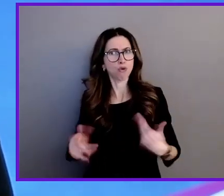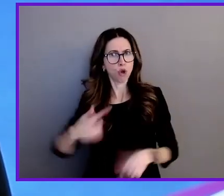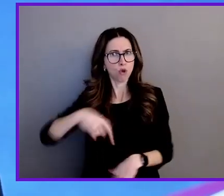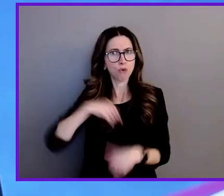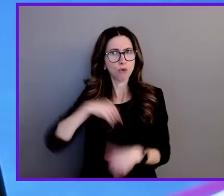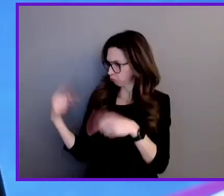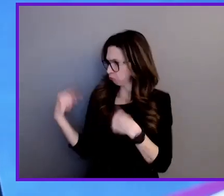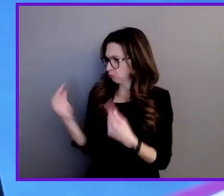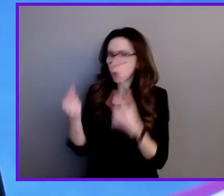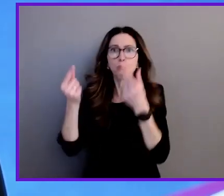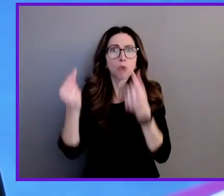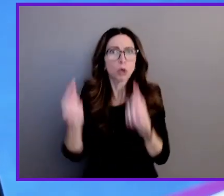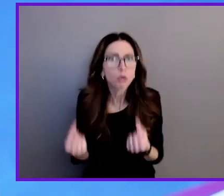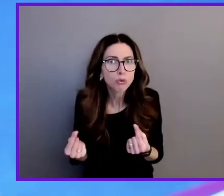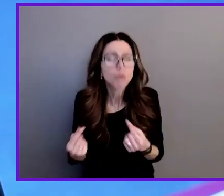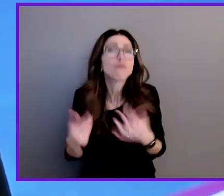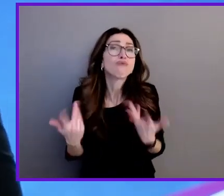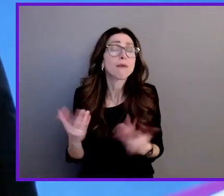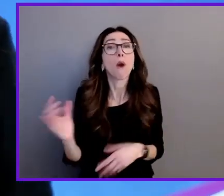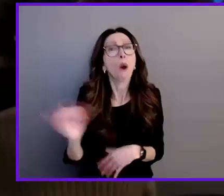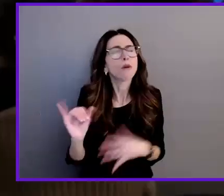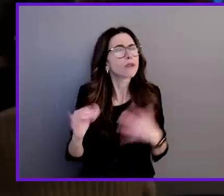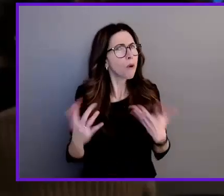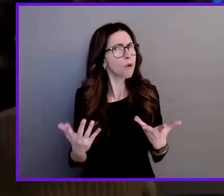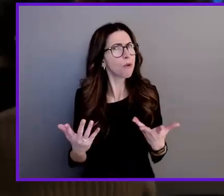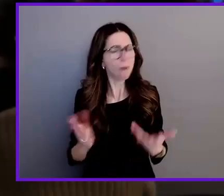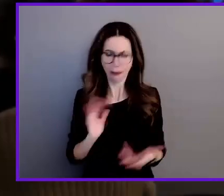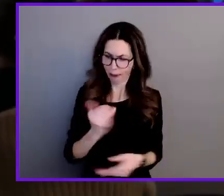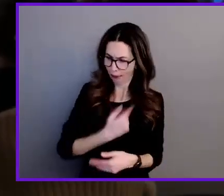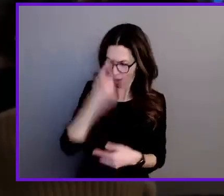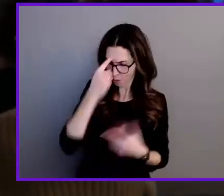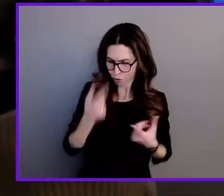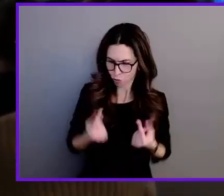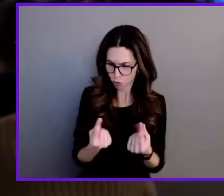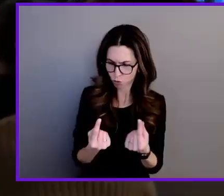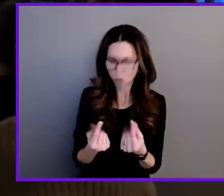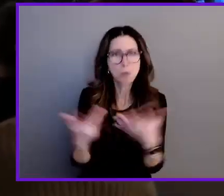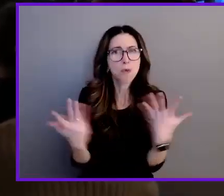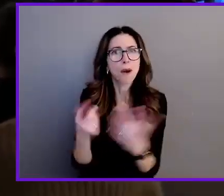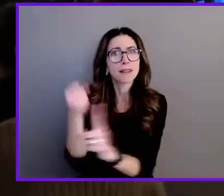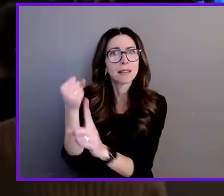Chair of the Council’s Board, Jesse Wente, to say a few words.